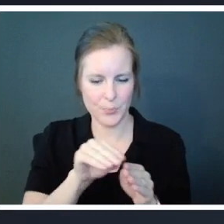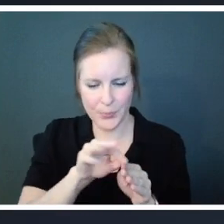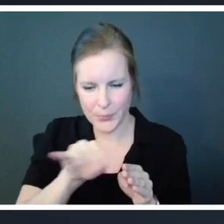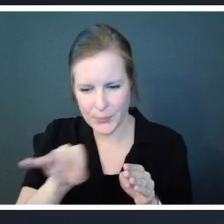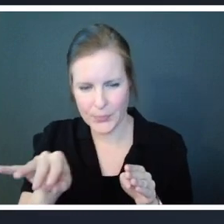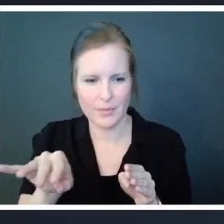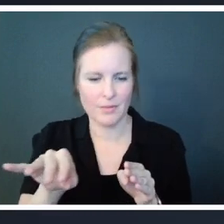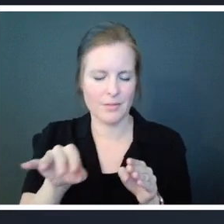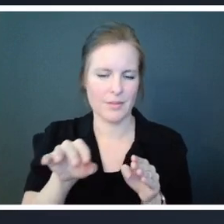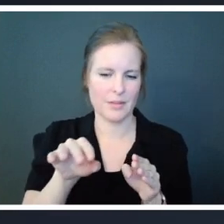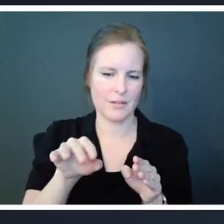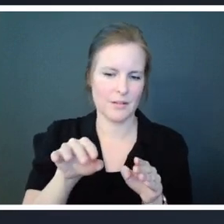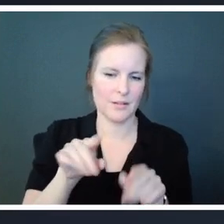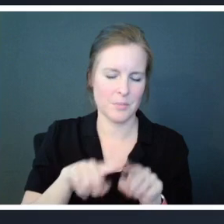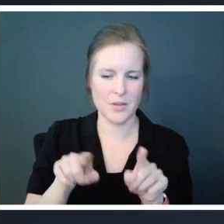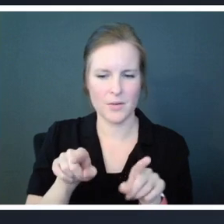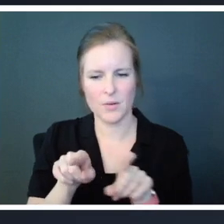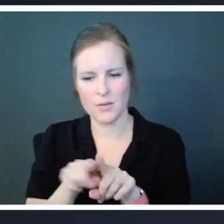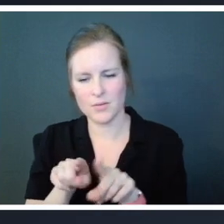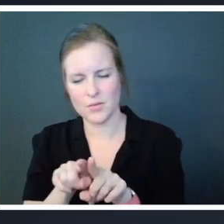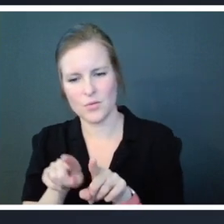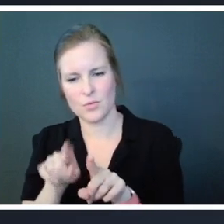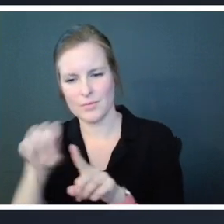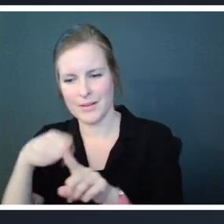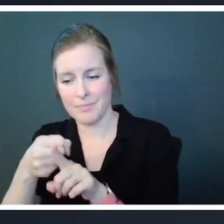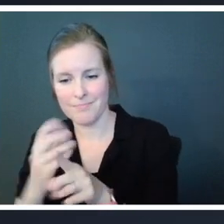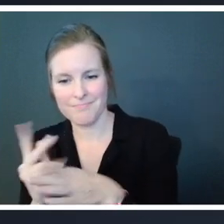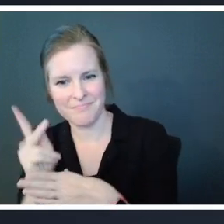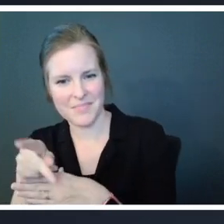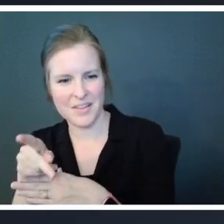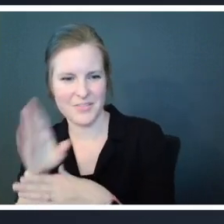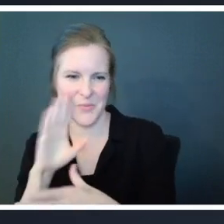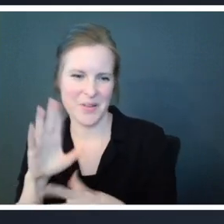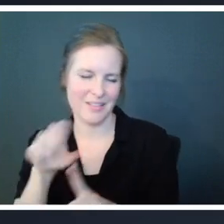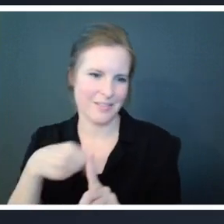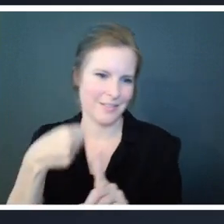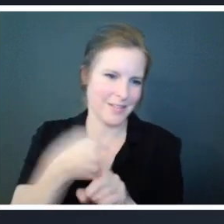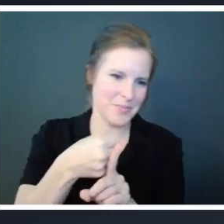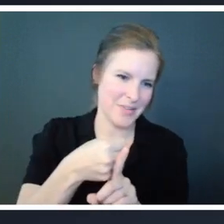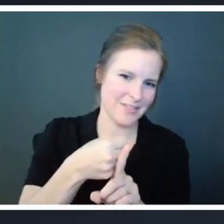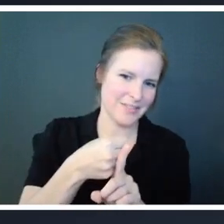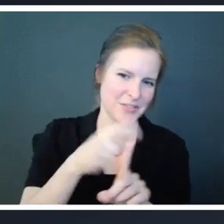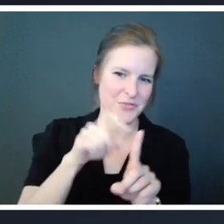but also impacts plants that are then, like, kind of get double impact from the nutrient runoff and